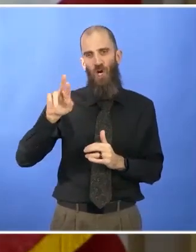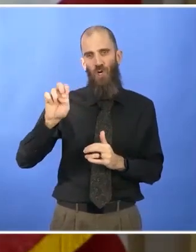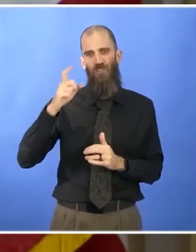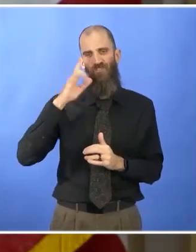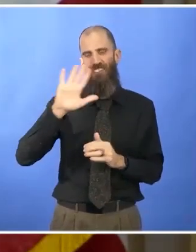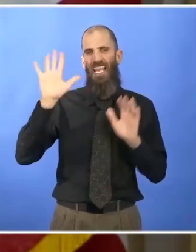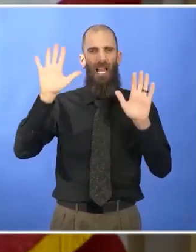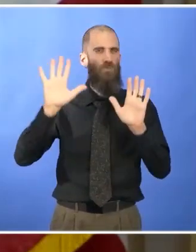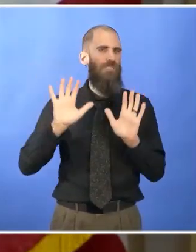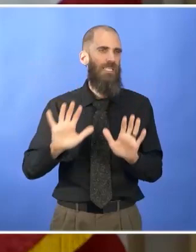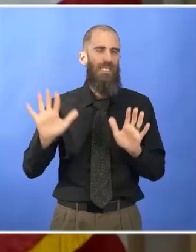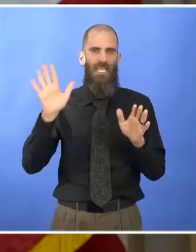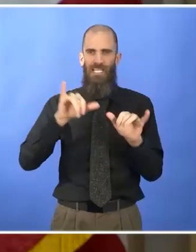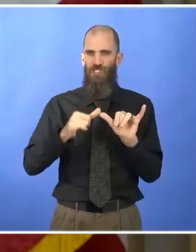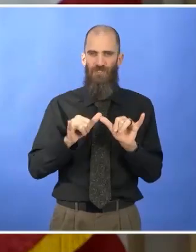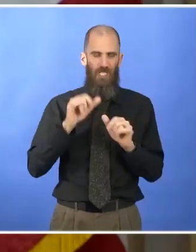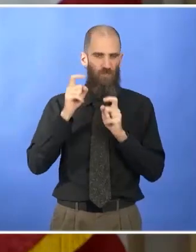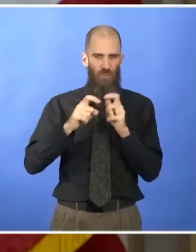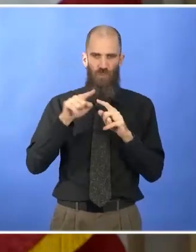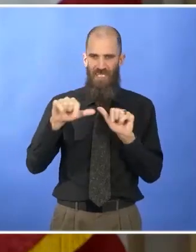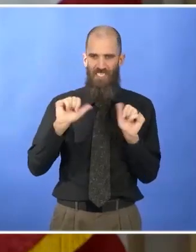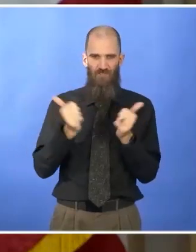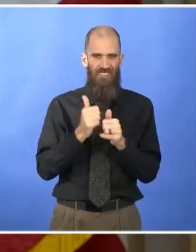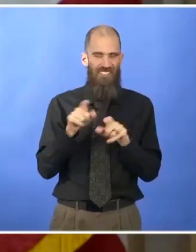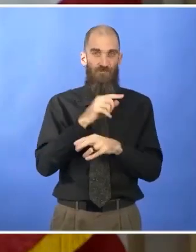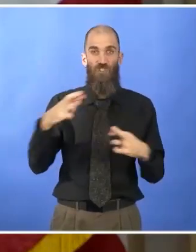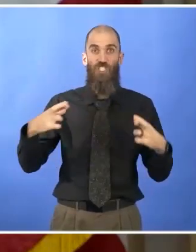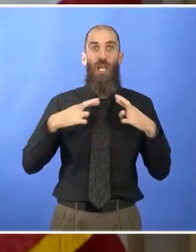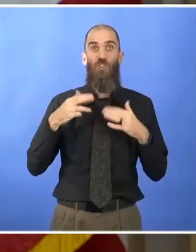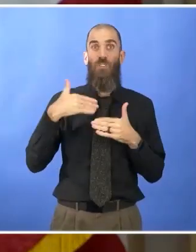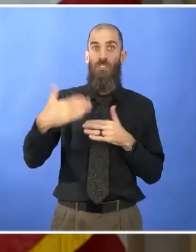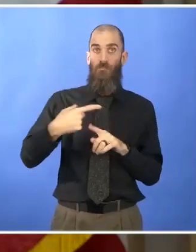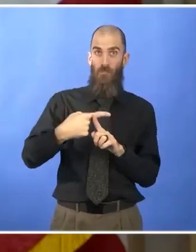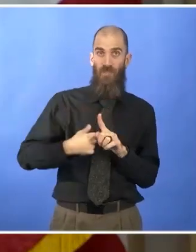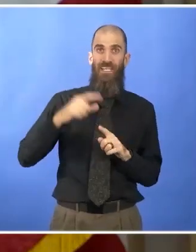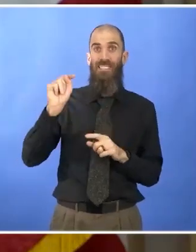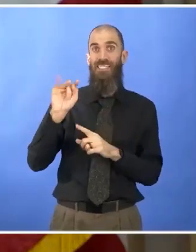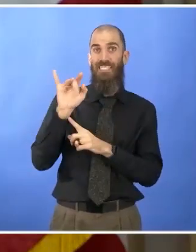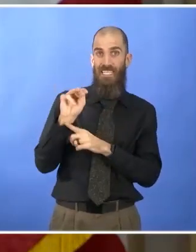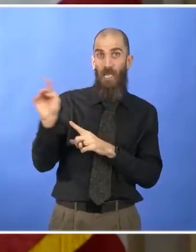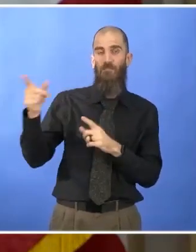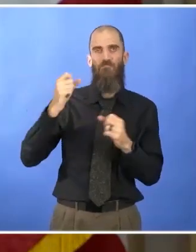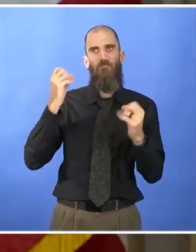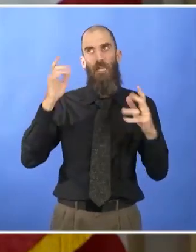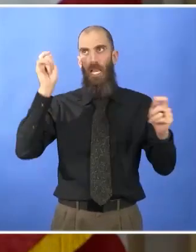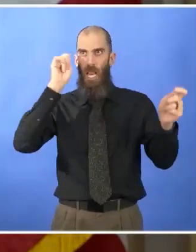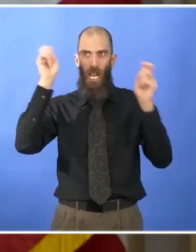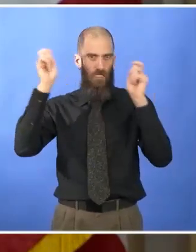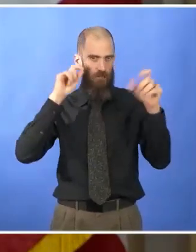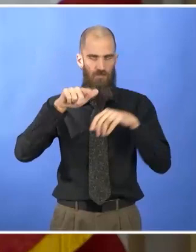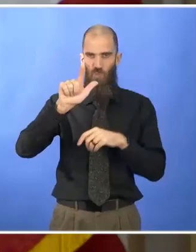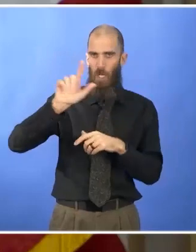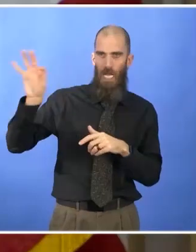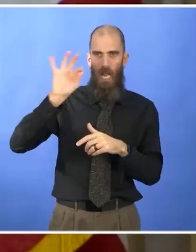RECOGNIZE TIM MCGUIRE FOR HIS OUTSTANDING -- BEFORE MOVING TO THE WIRELESS BUREAU, WHERE HE